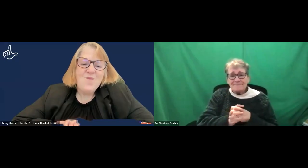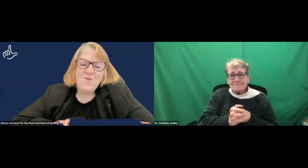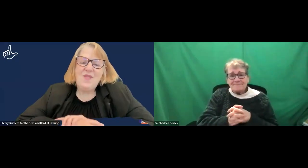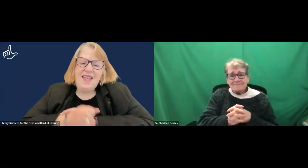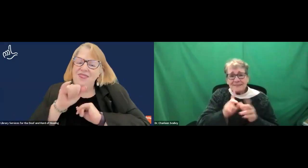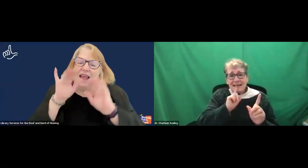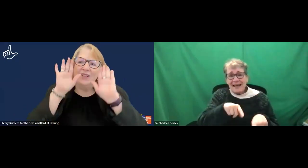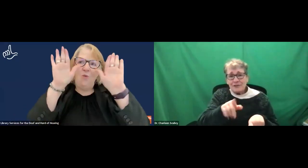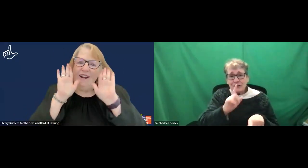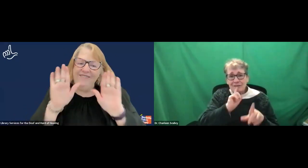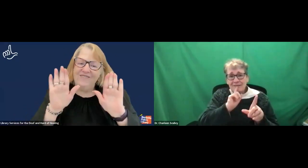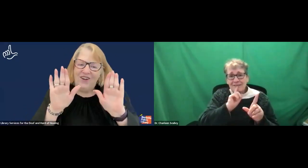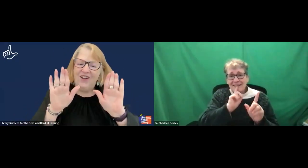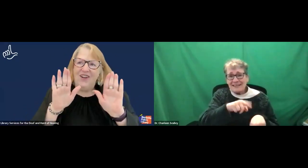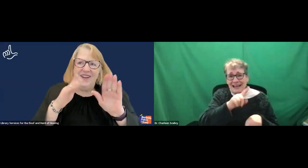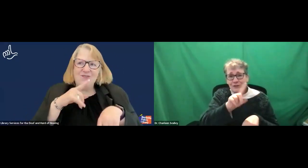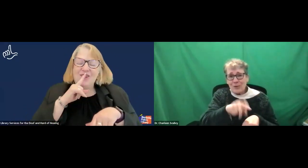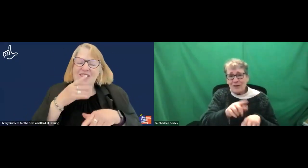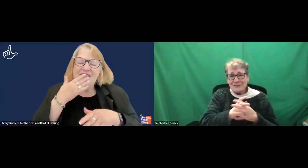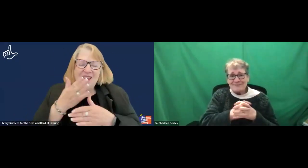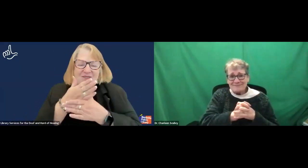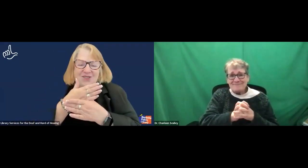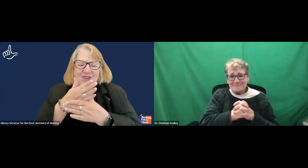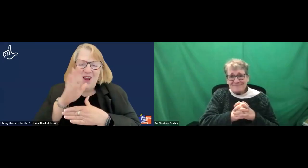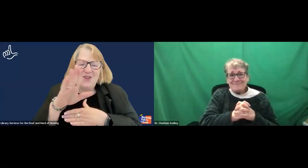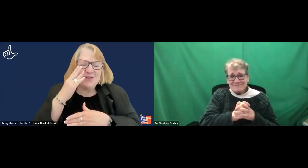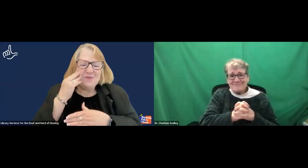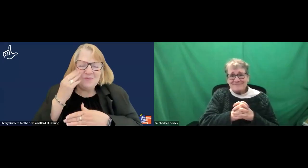So-- so that was a big part of it. And I hope that answers your question.